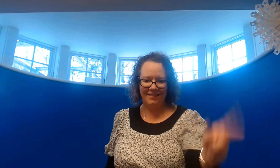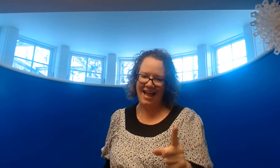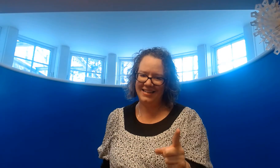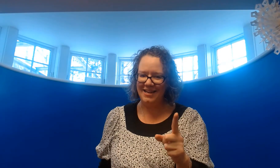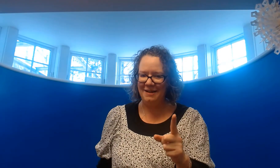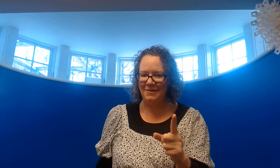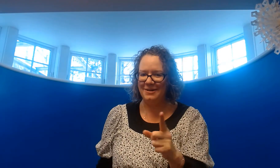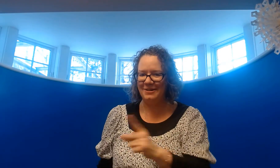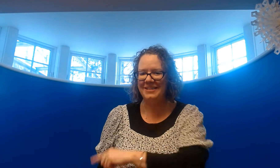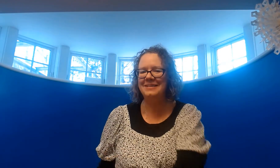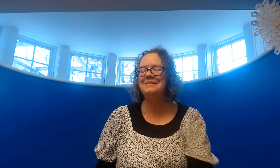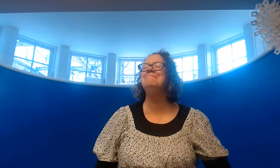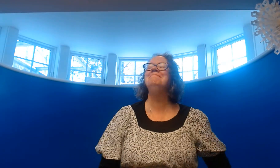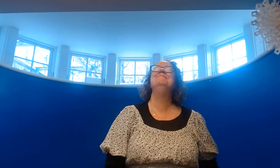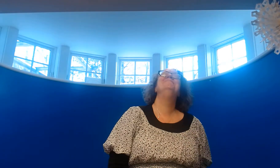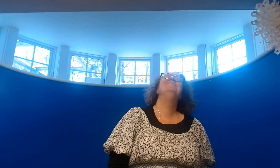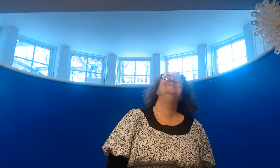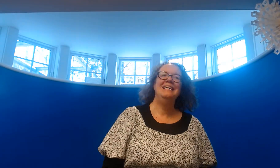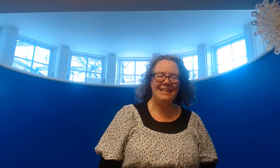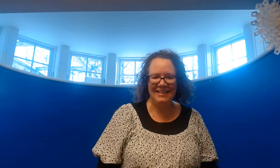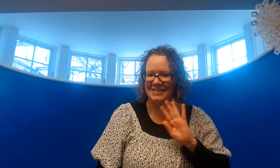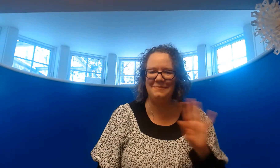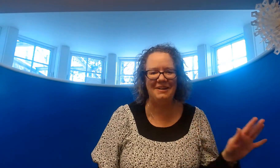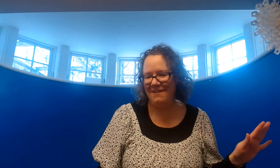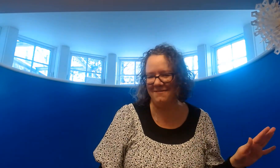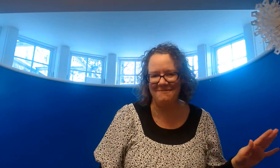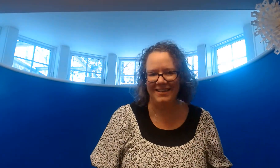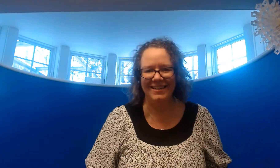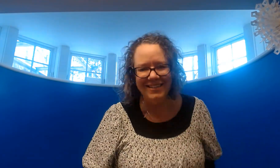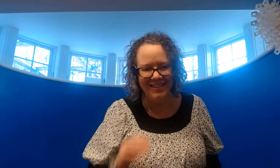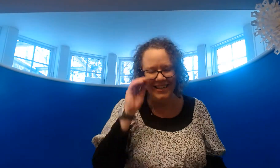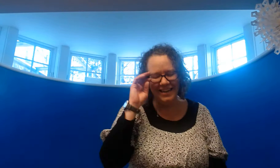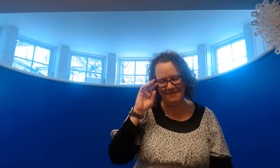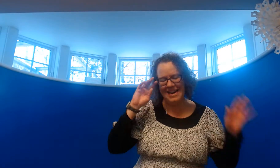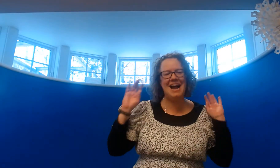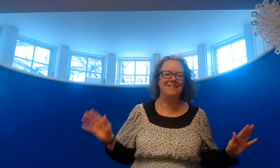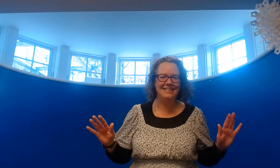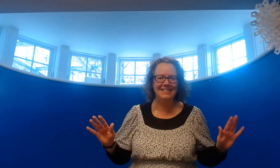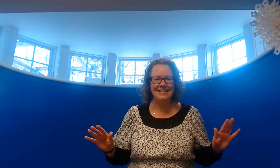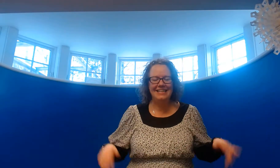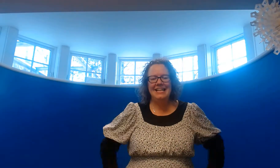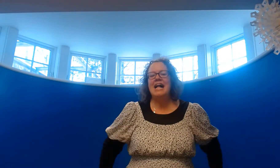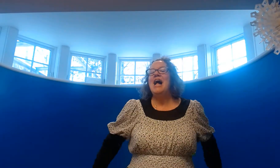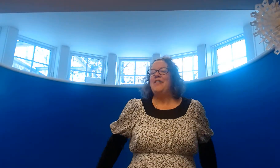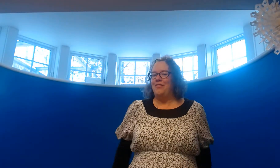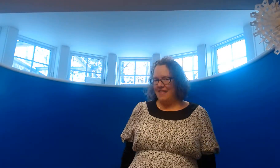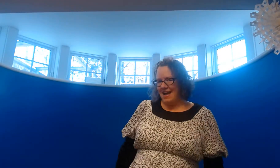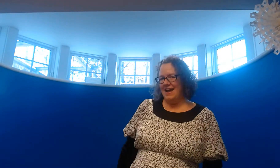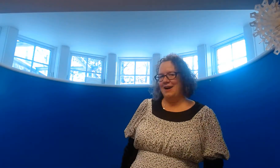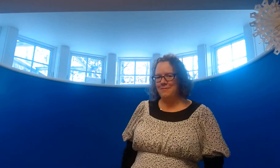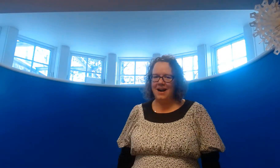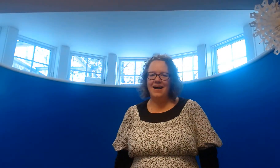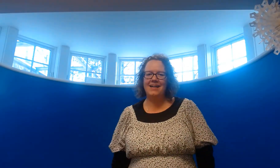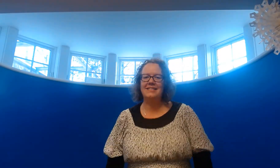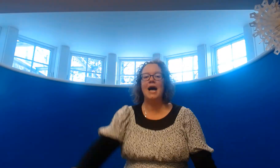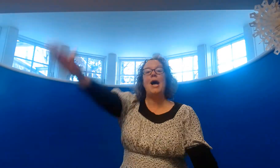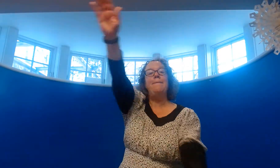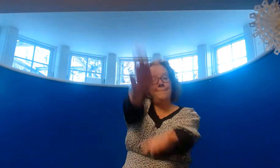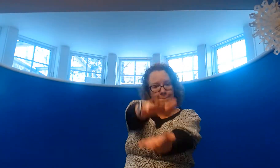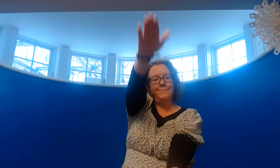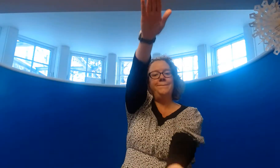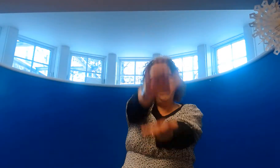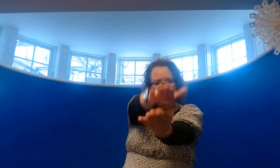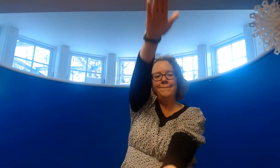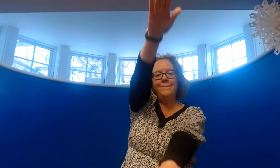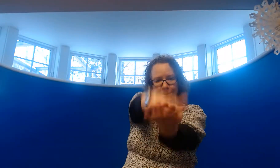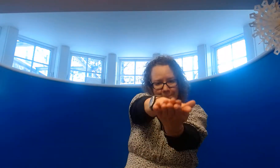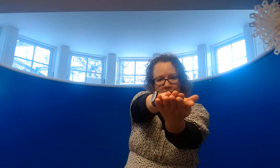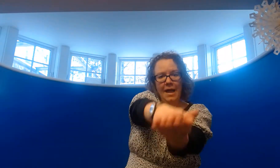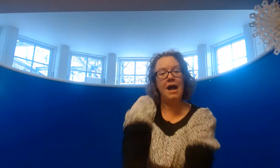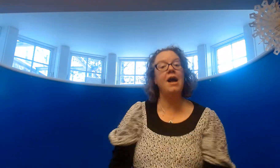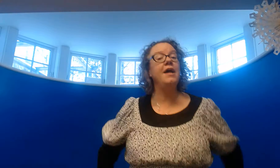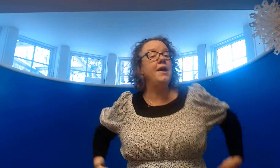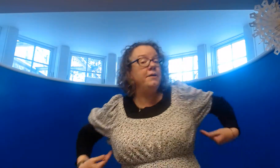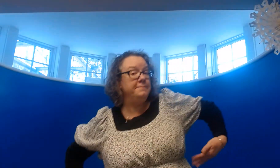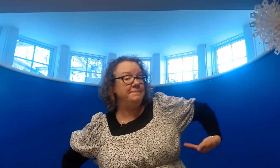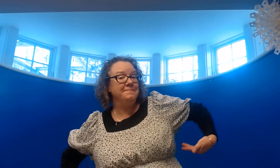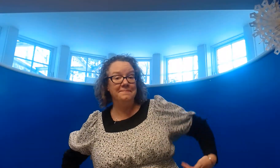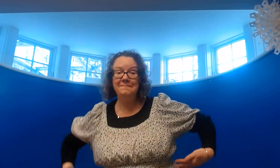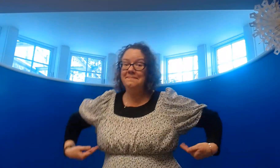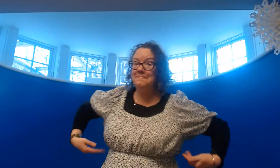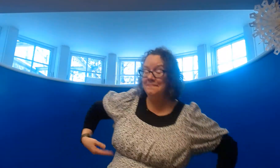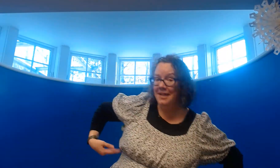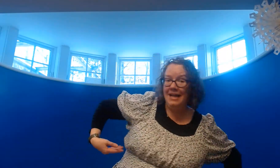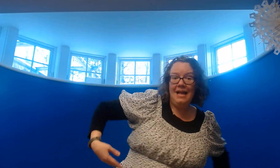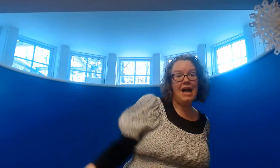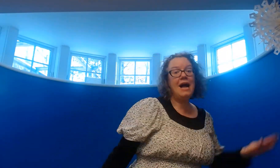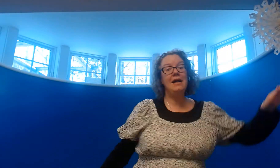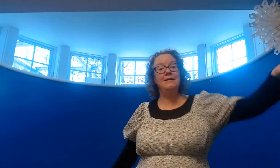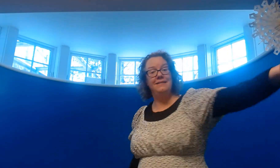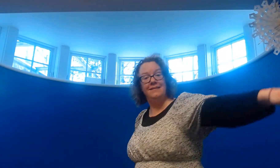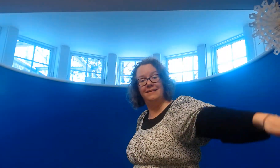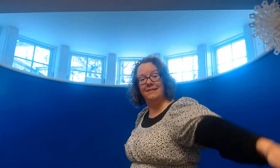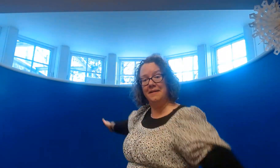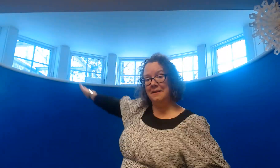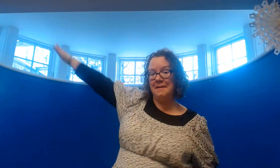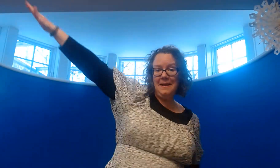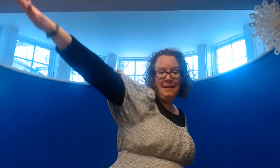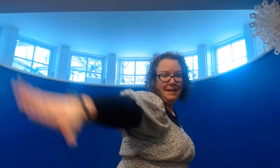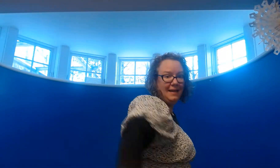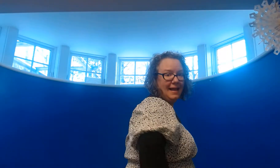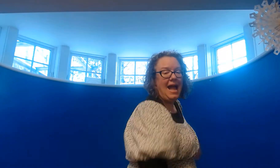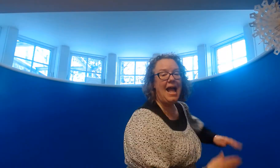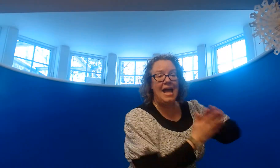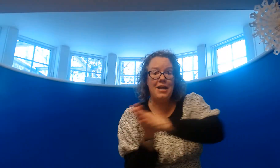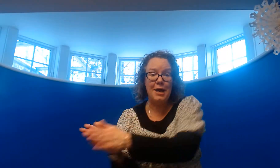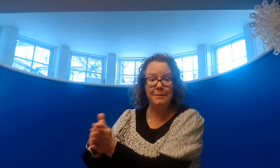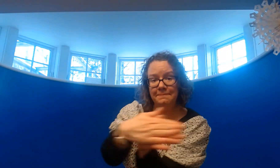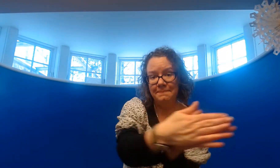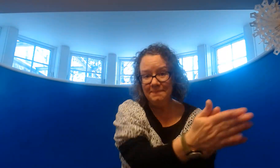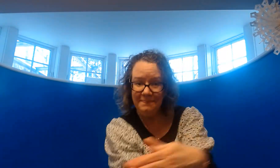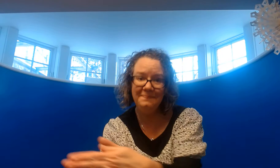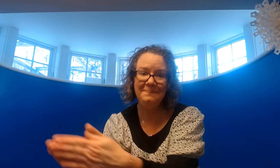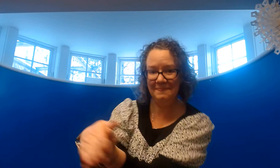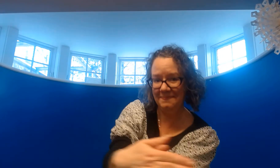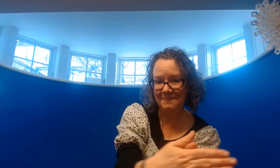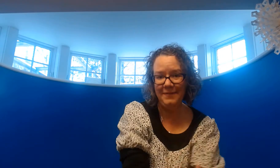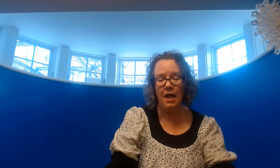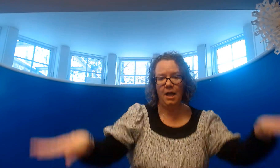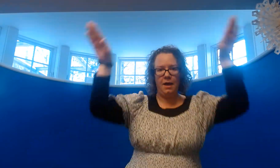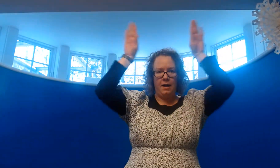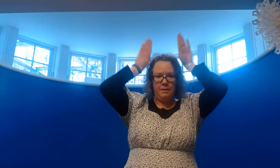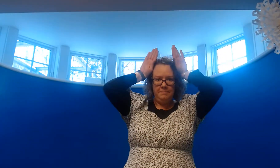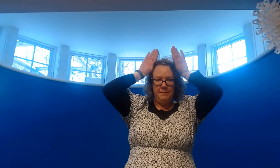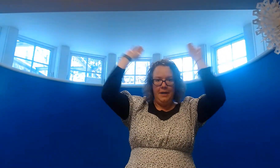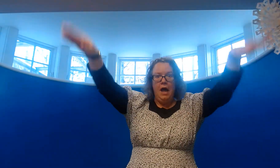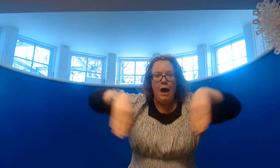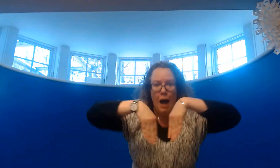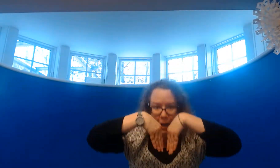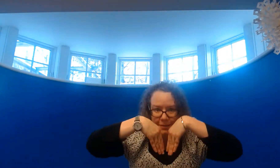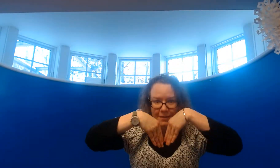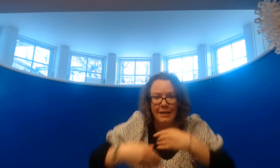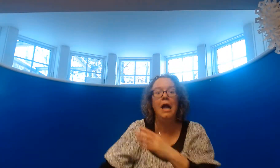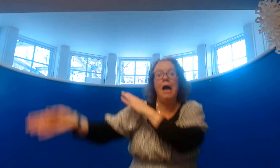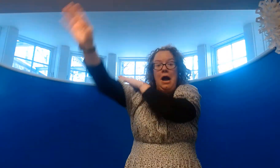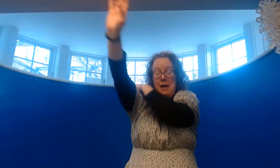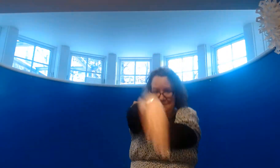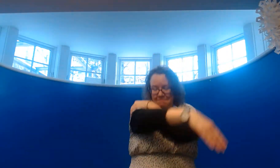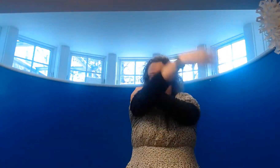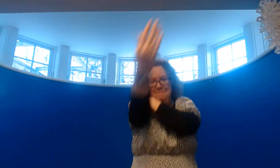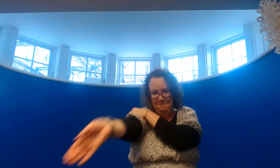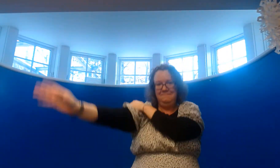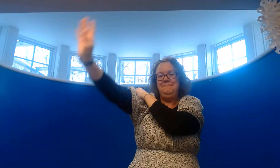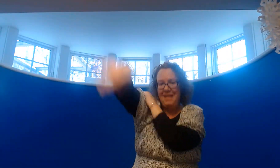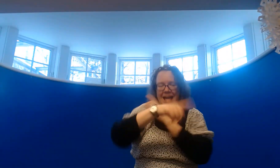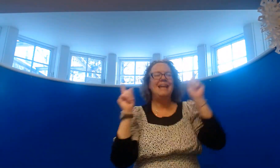Last time through. This is my favorite one. Here we go. There was a an a a and a a a a